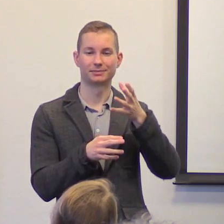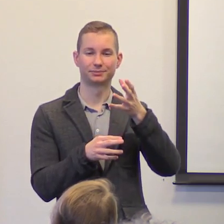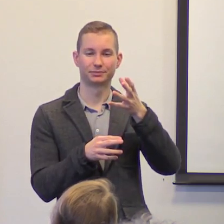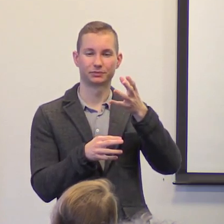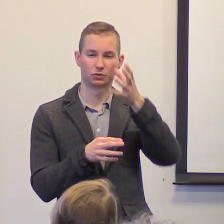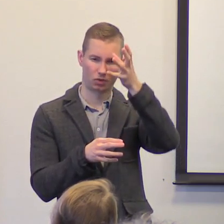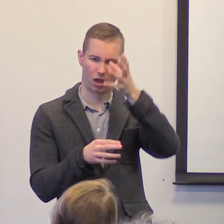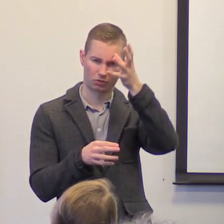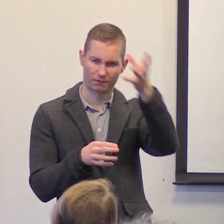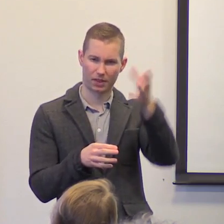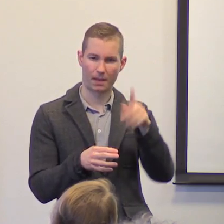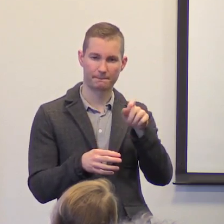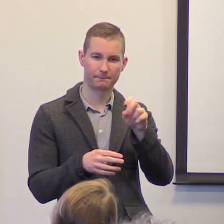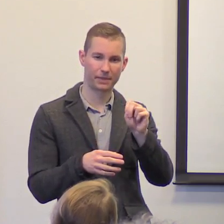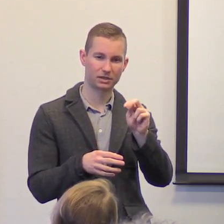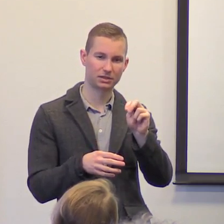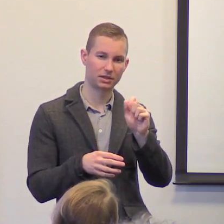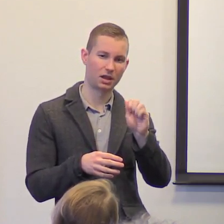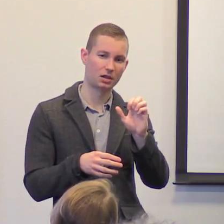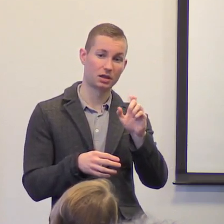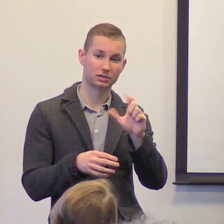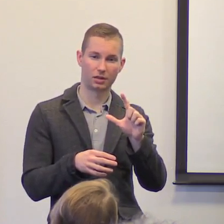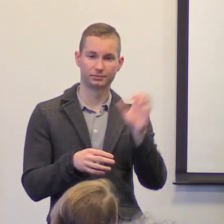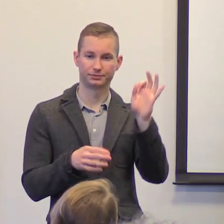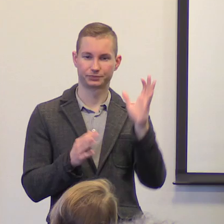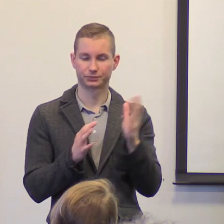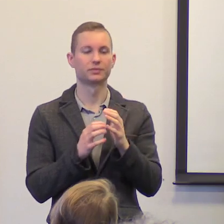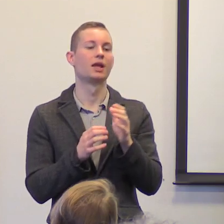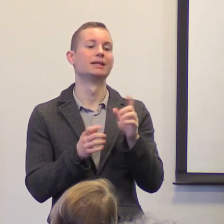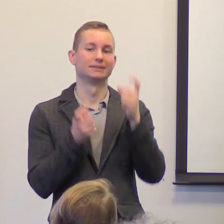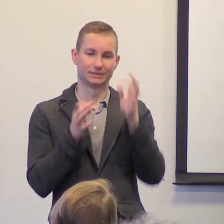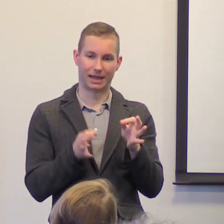At some point, Lavoni decided to convert to Islam and changed his name.